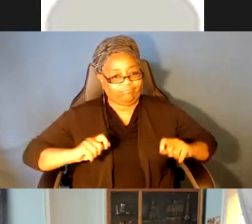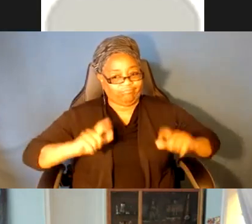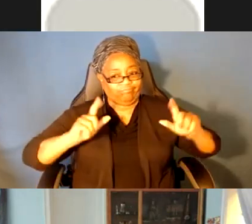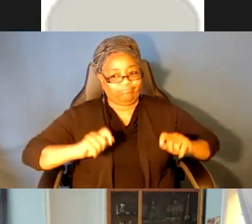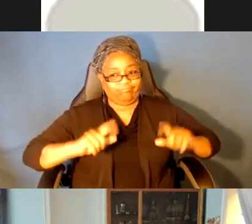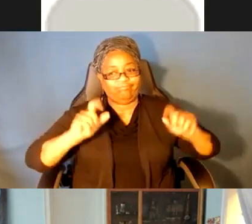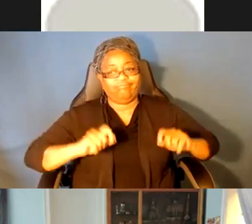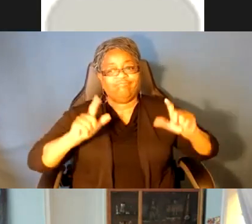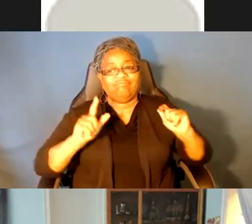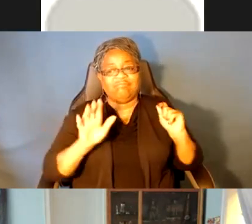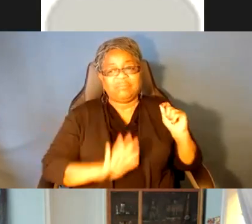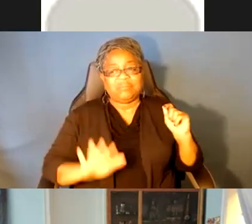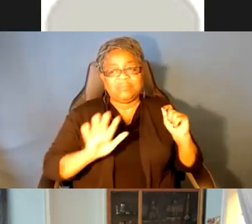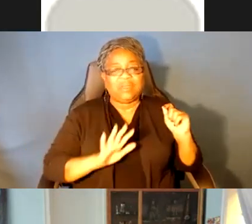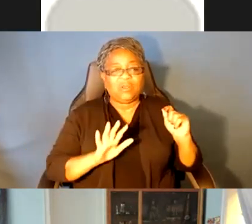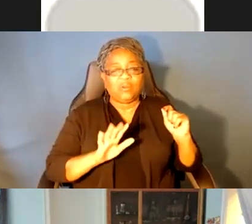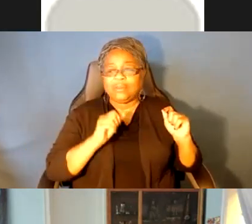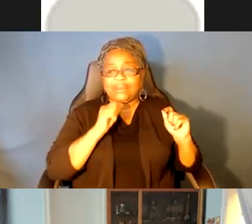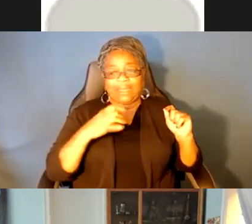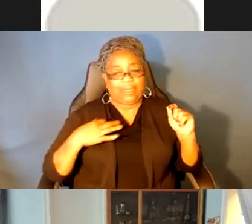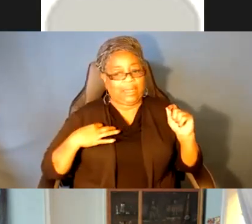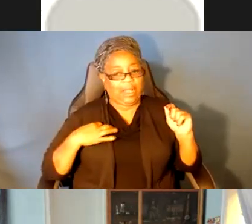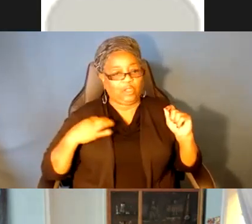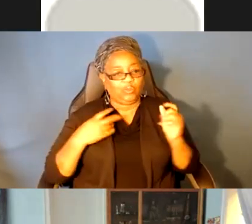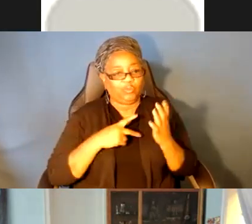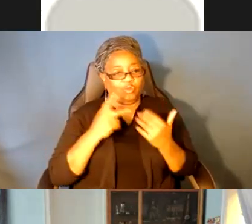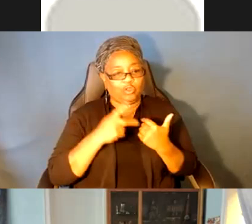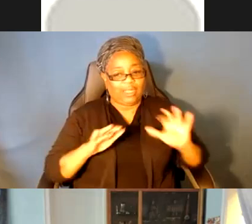about ineligible project activities and expenses.